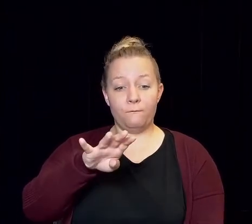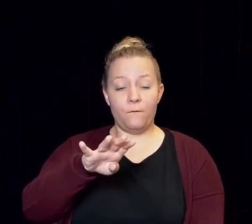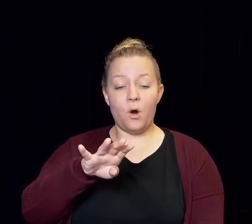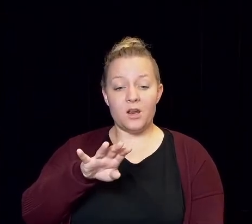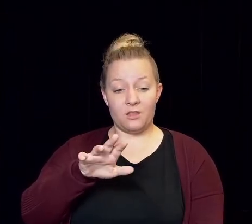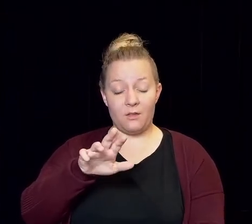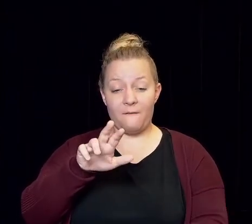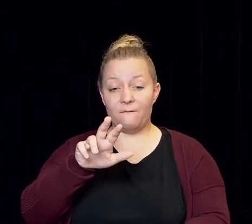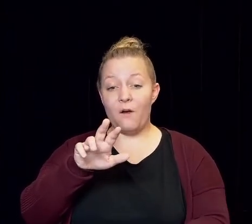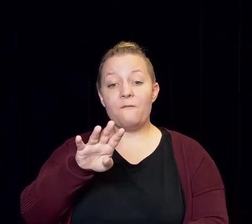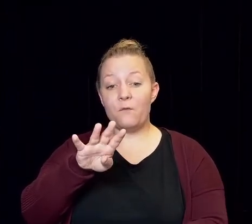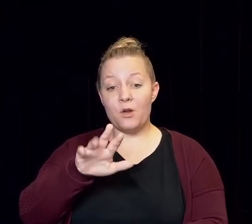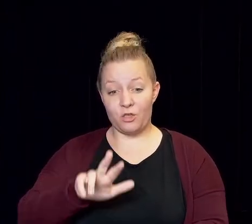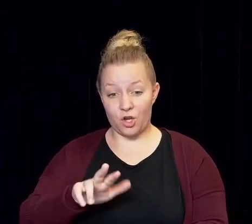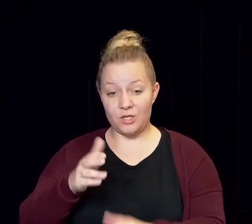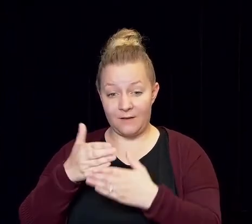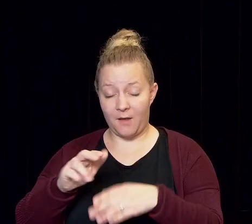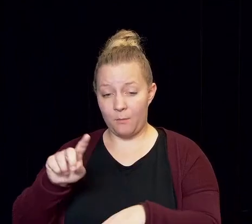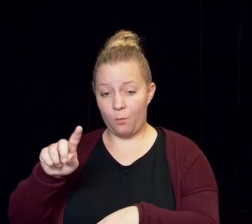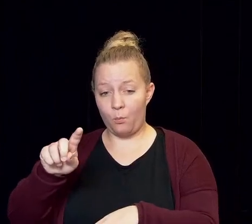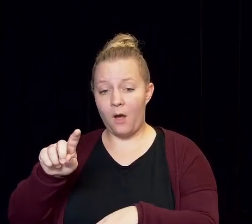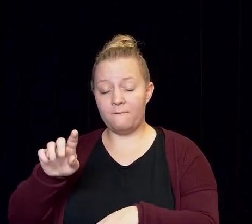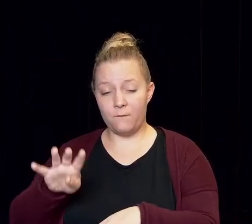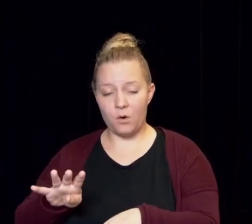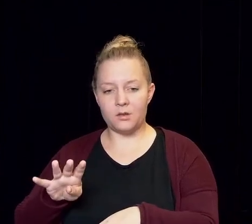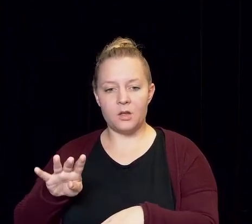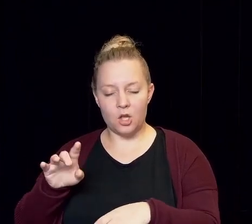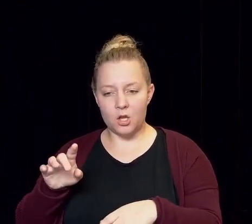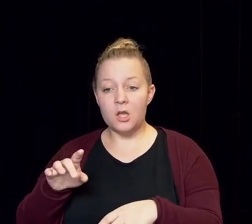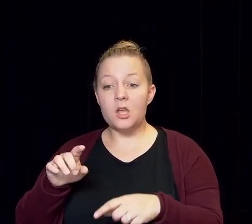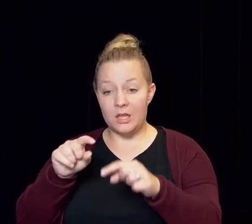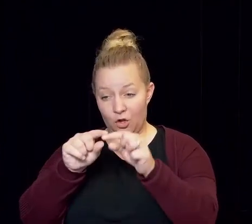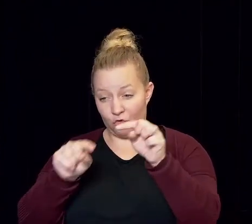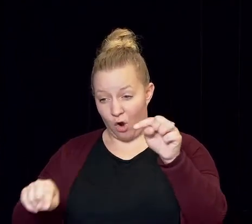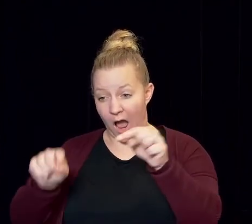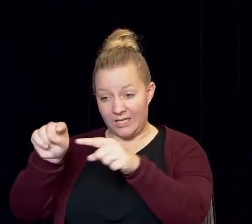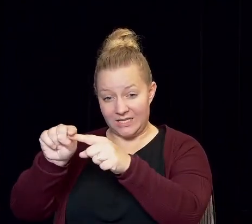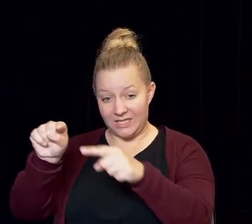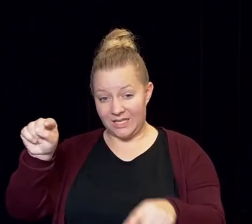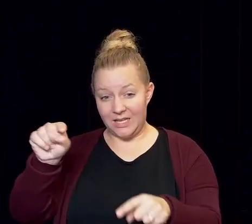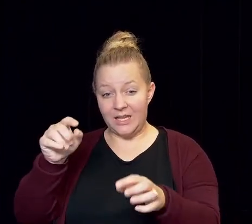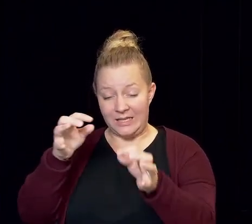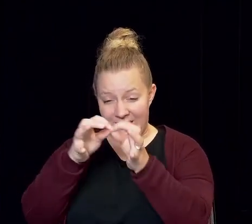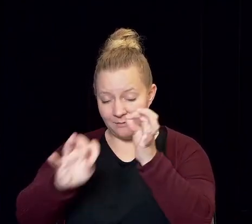cross simplify here. No cross simplifying in division. I'm going to even write that